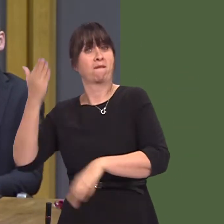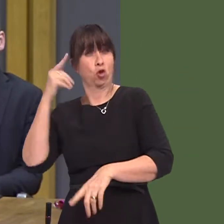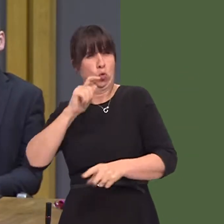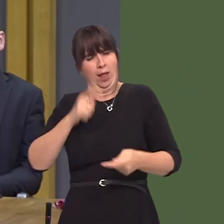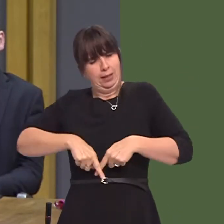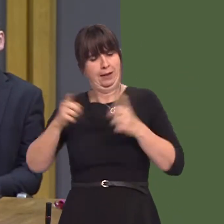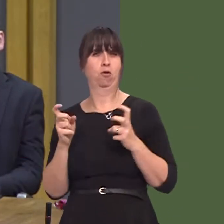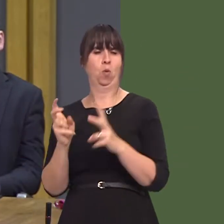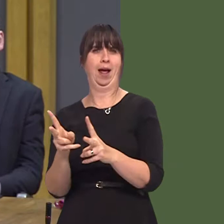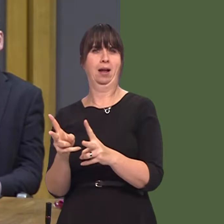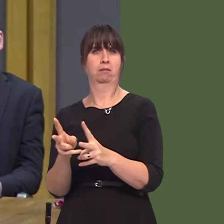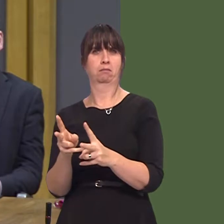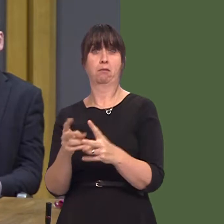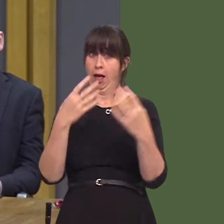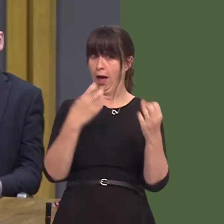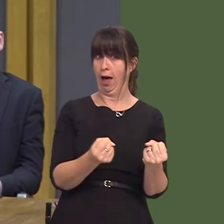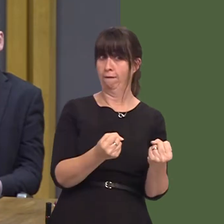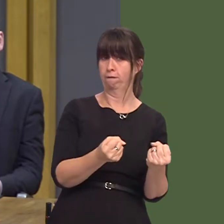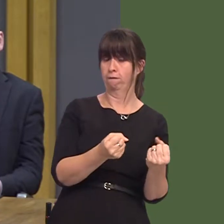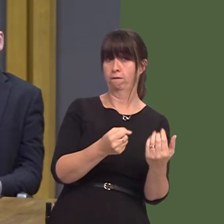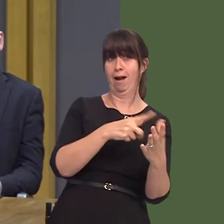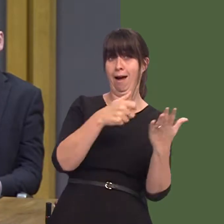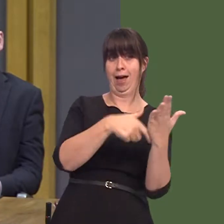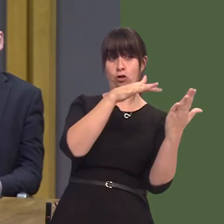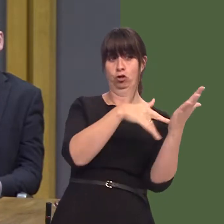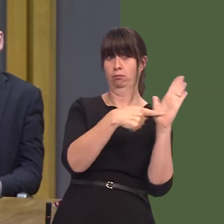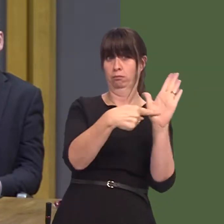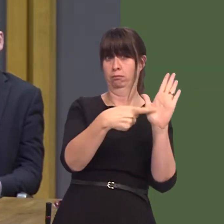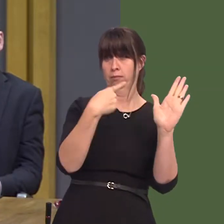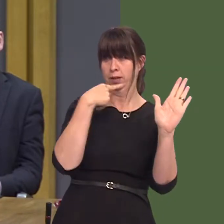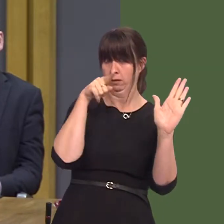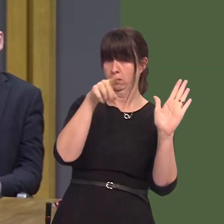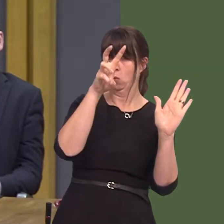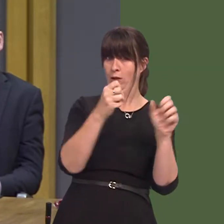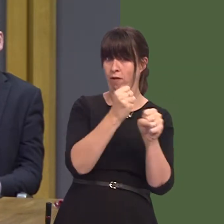Your Government is one of the public bodies listed under the Act, and youíve got a commitment